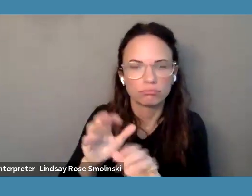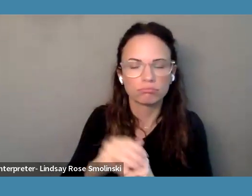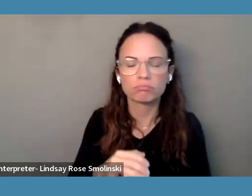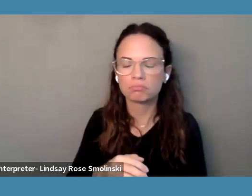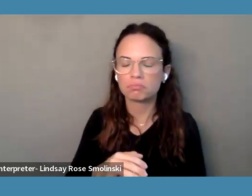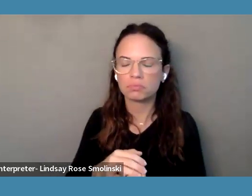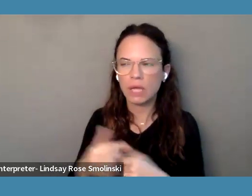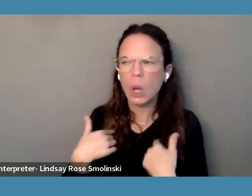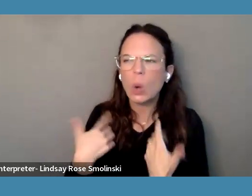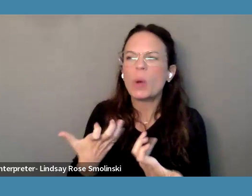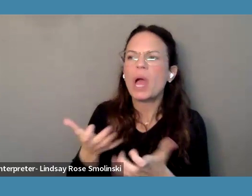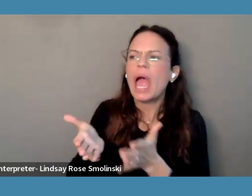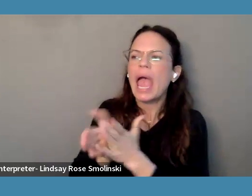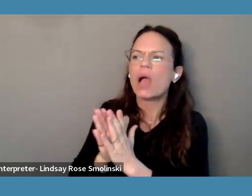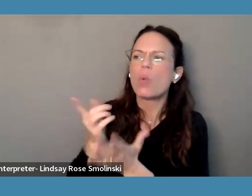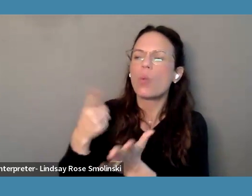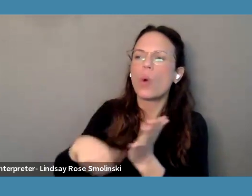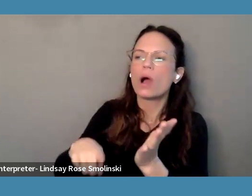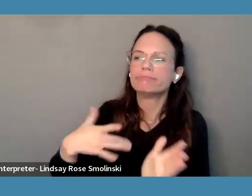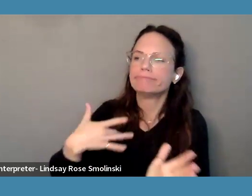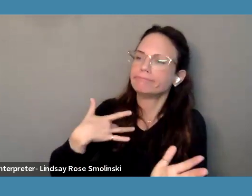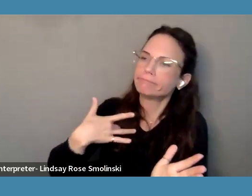I wanna ask you what a typical day in my life looks like.